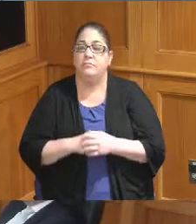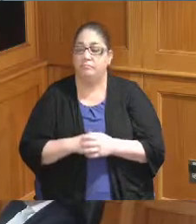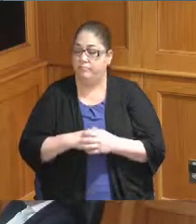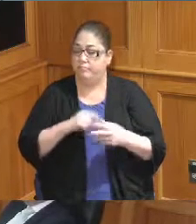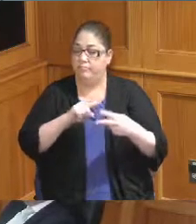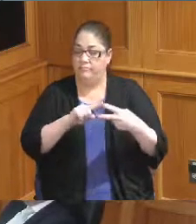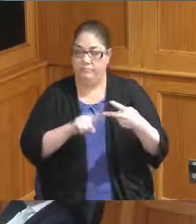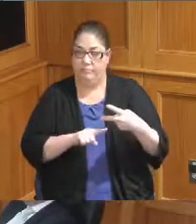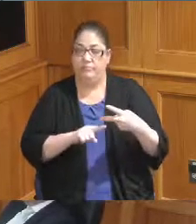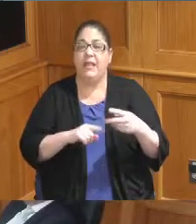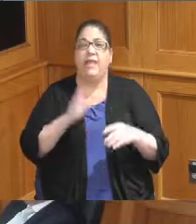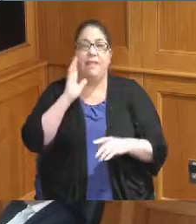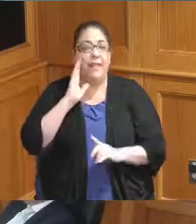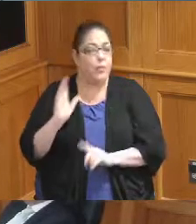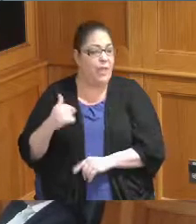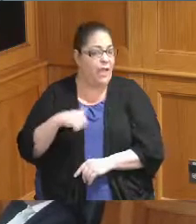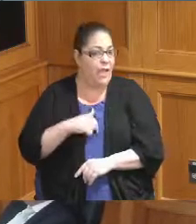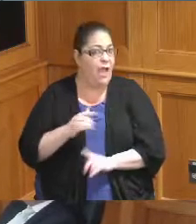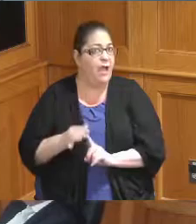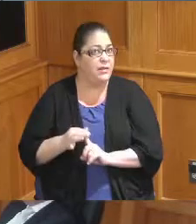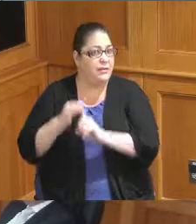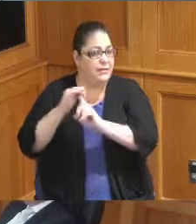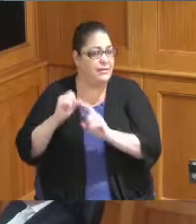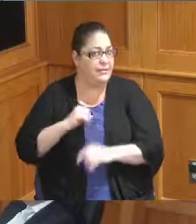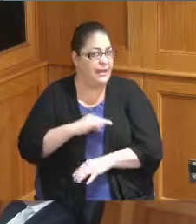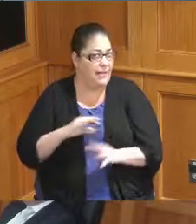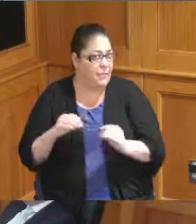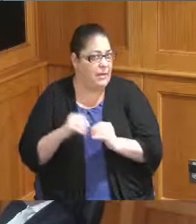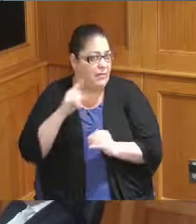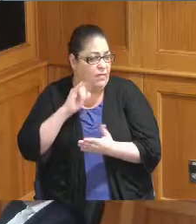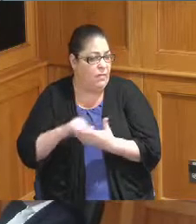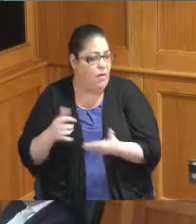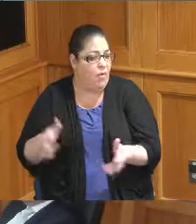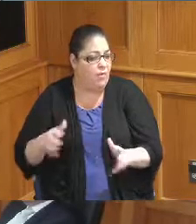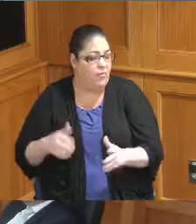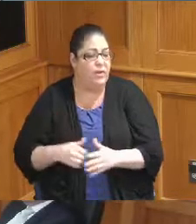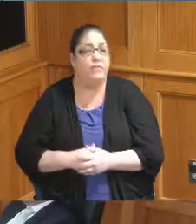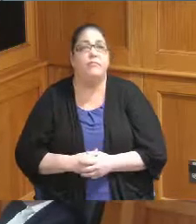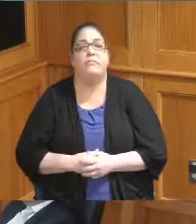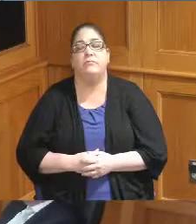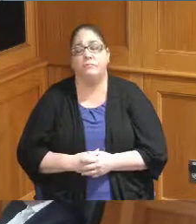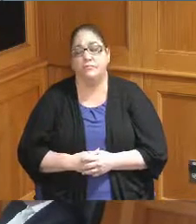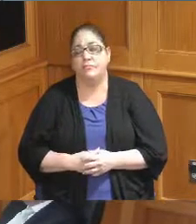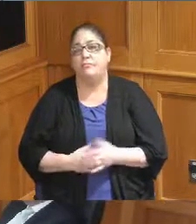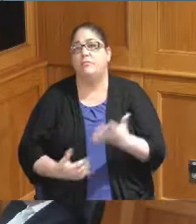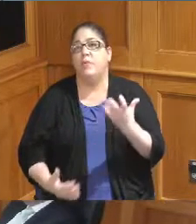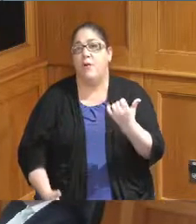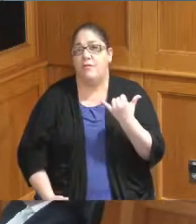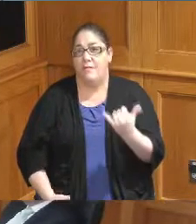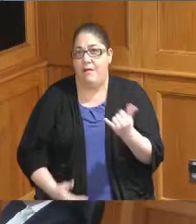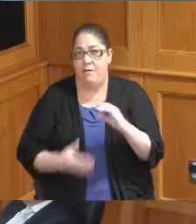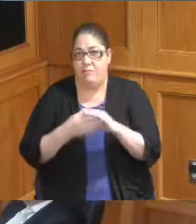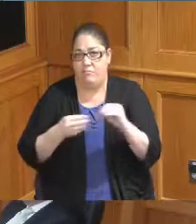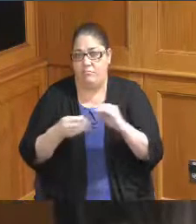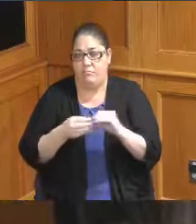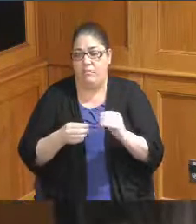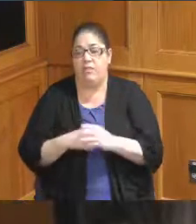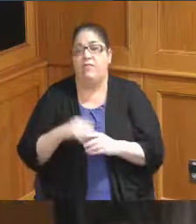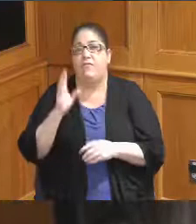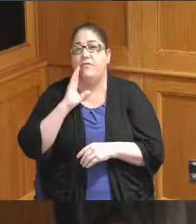presentation at our staff meeting one of the things I do want to say on the St Vincent de Paul